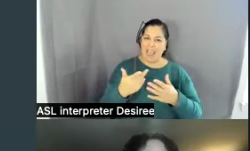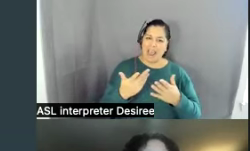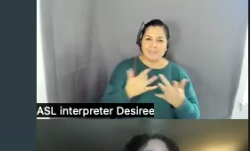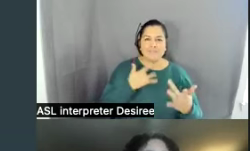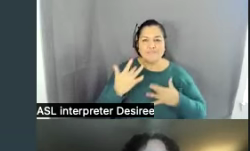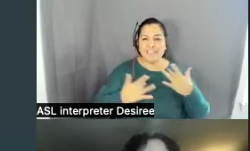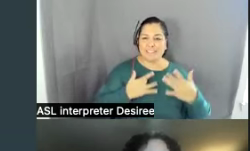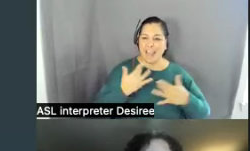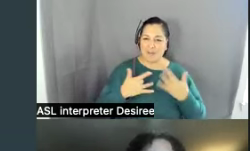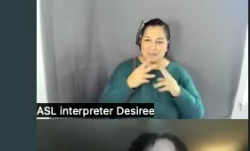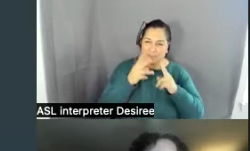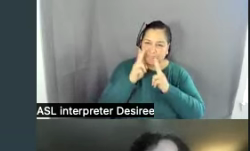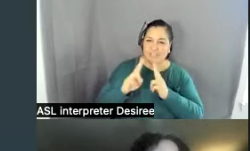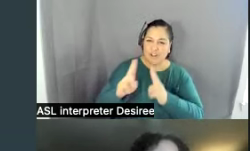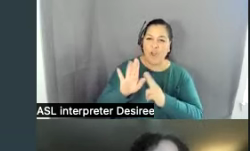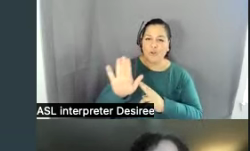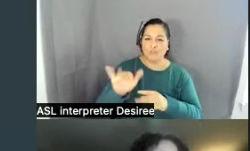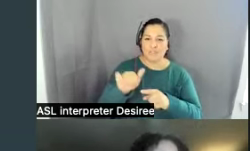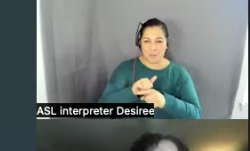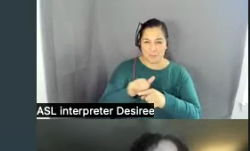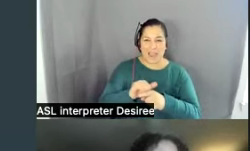their practice as well.